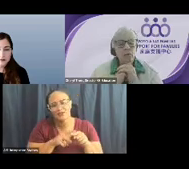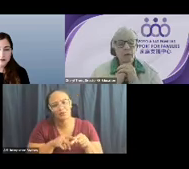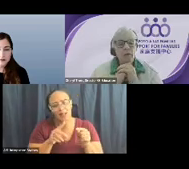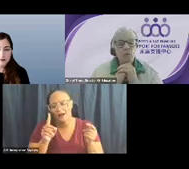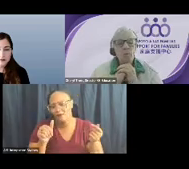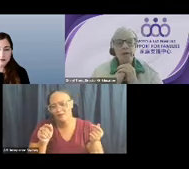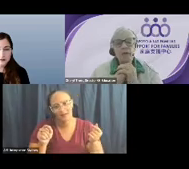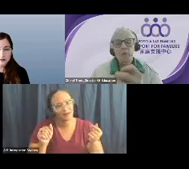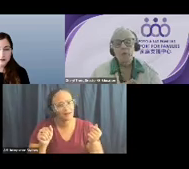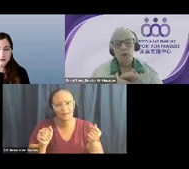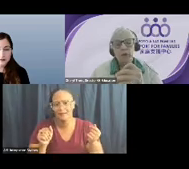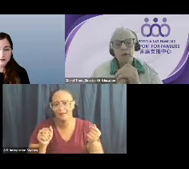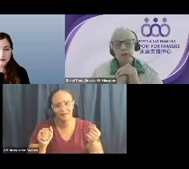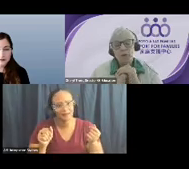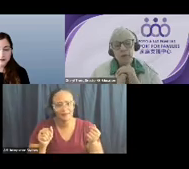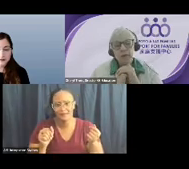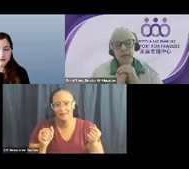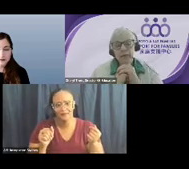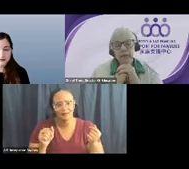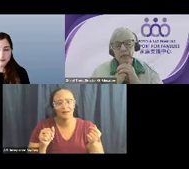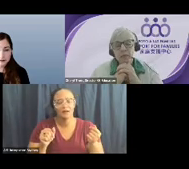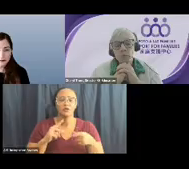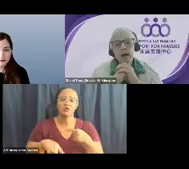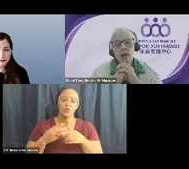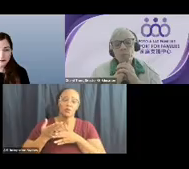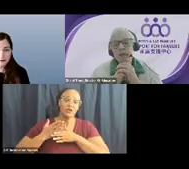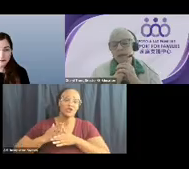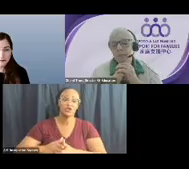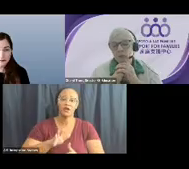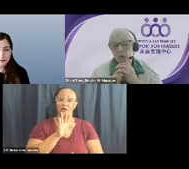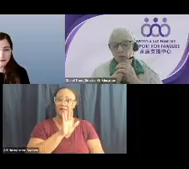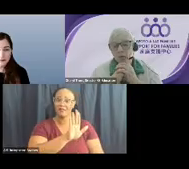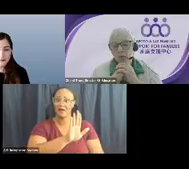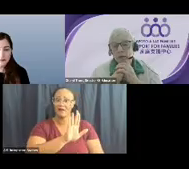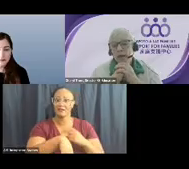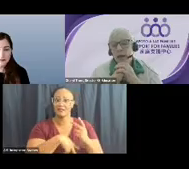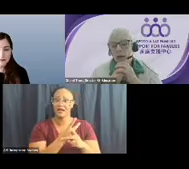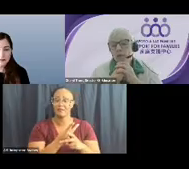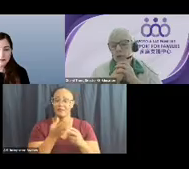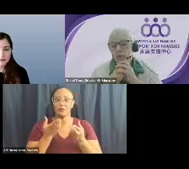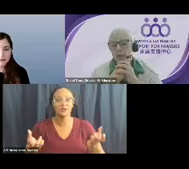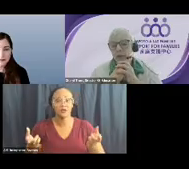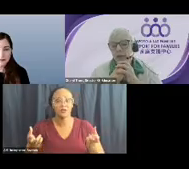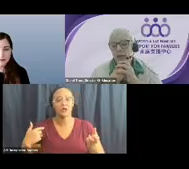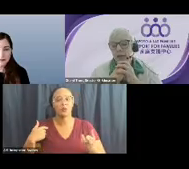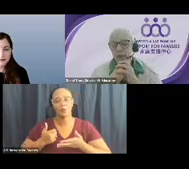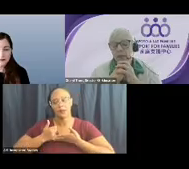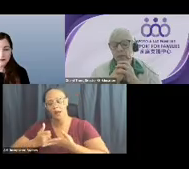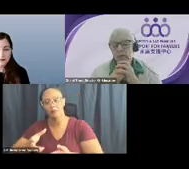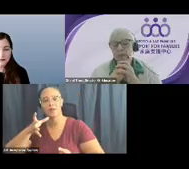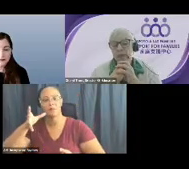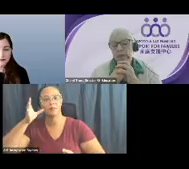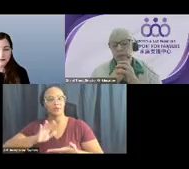And so when we do share resources like this, we're helping them learn how to use data in the interest